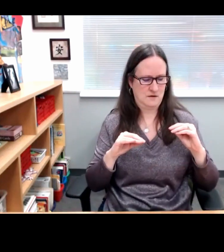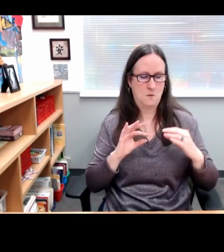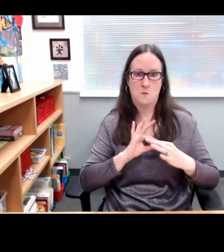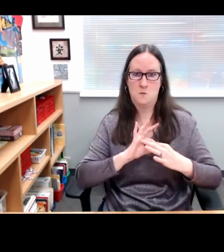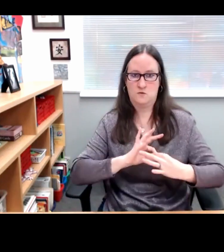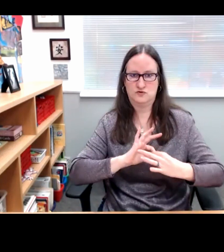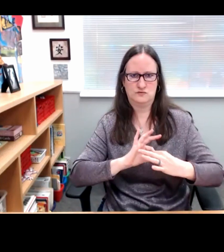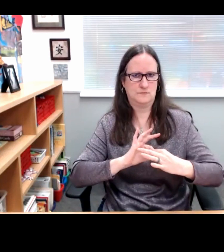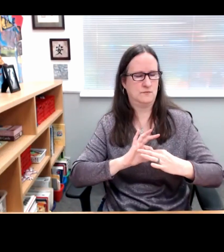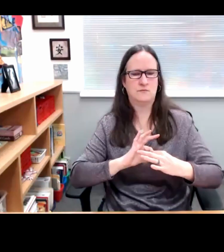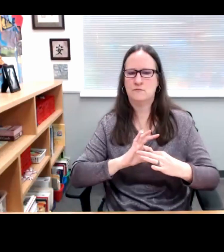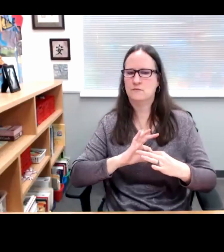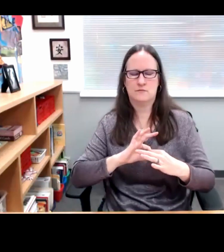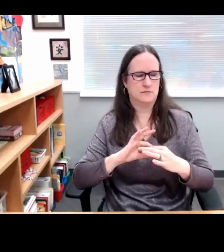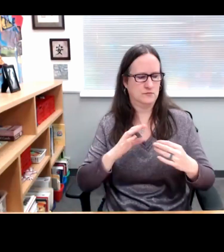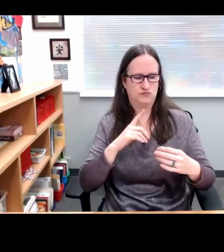Movements and relationships.